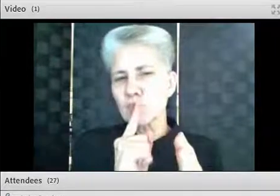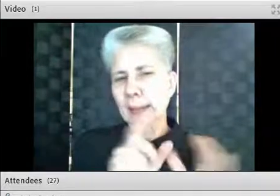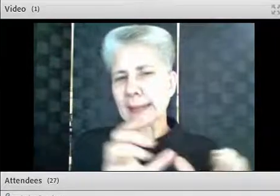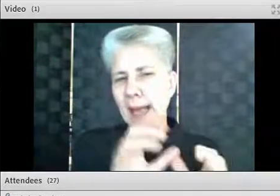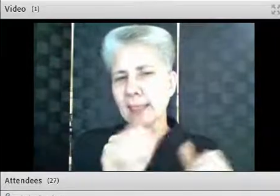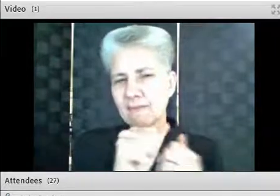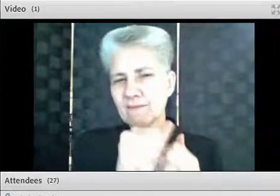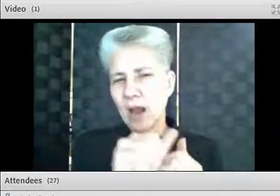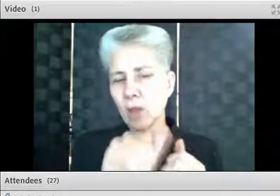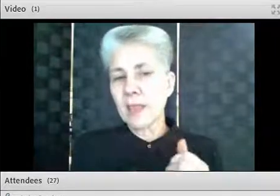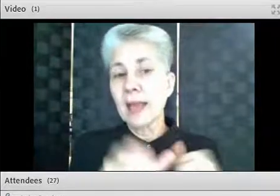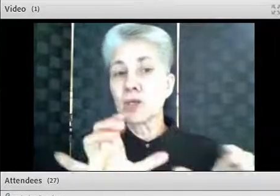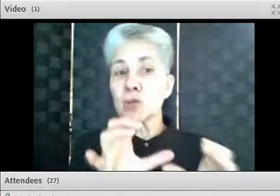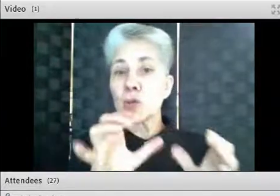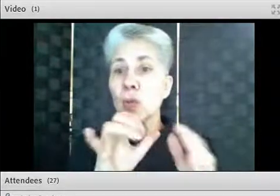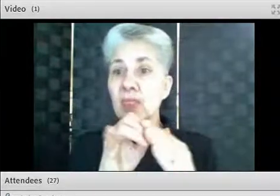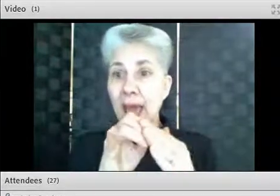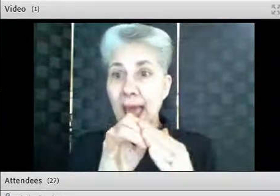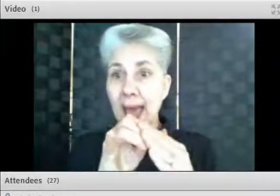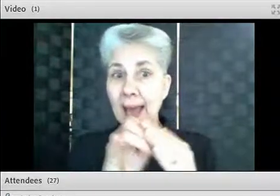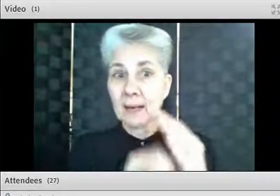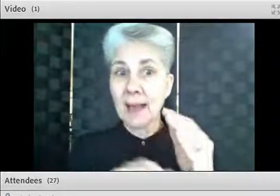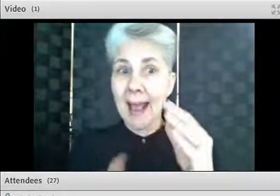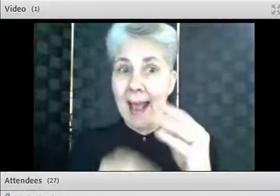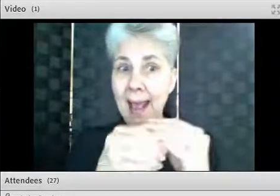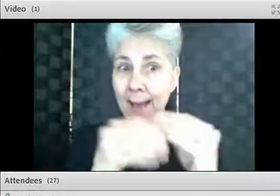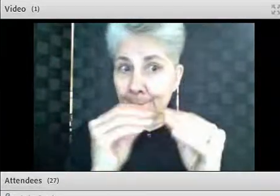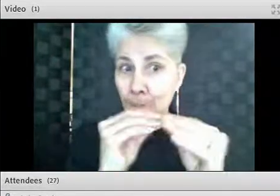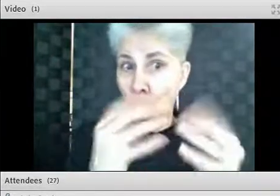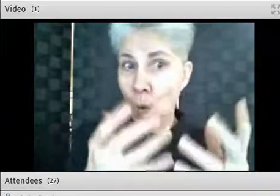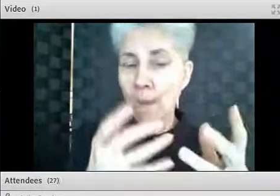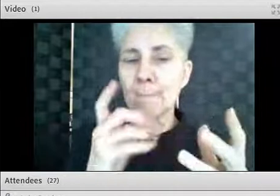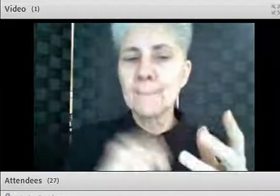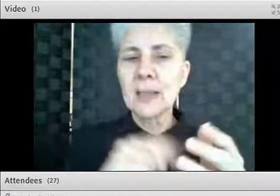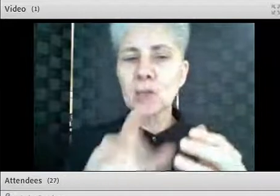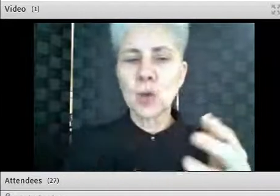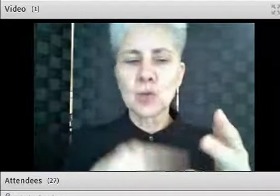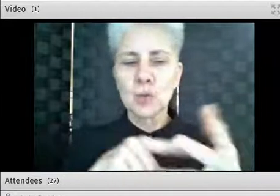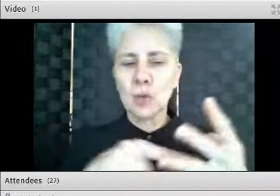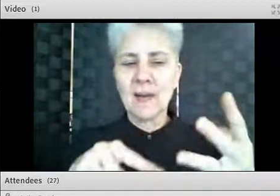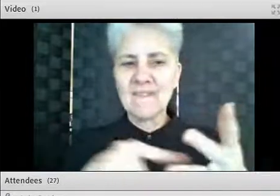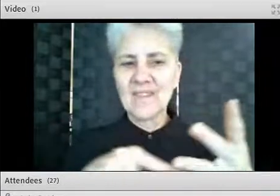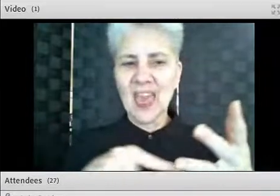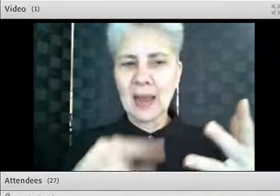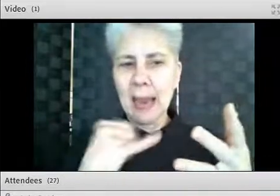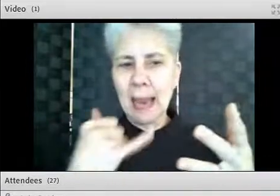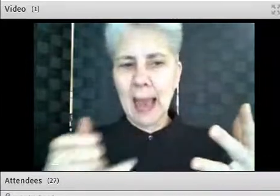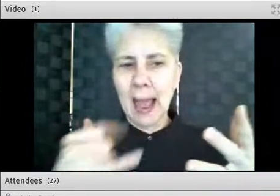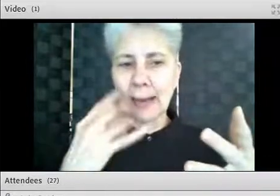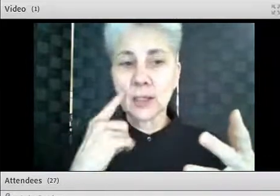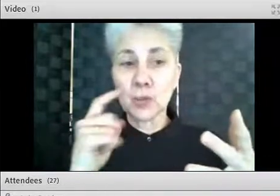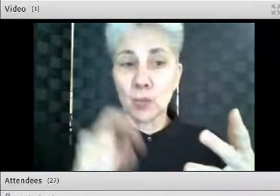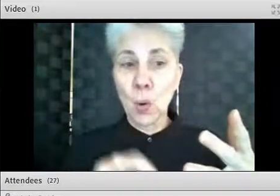so in order to do that, to go beyond that, we need to go to line five, okay, because note how these --